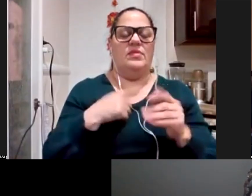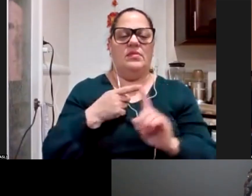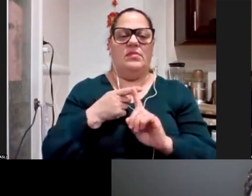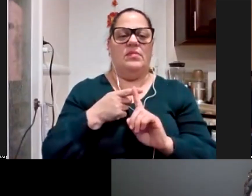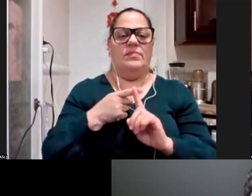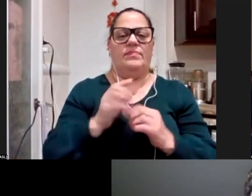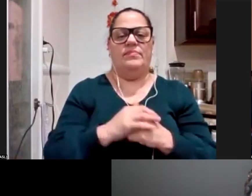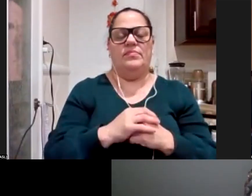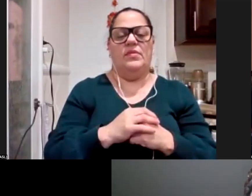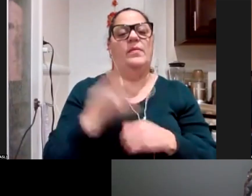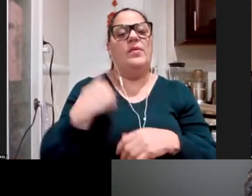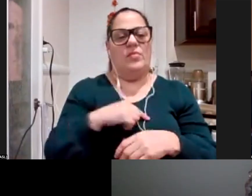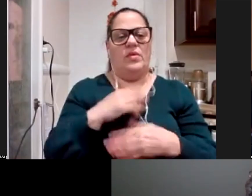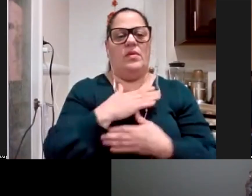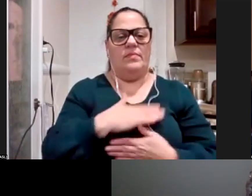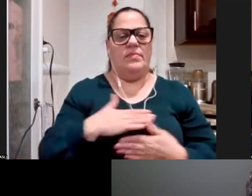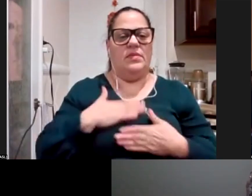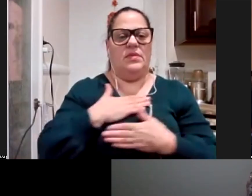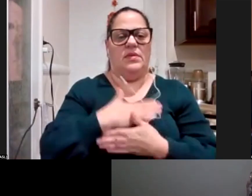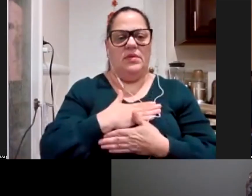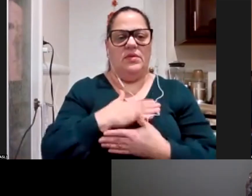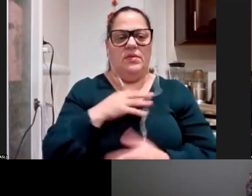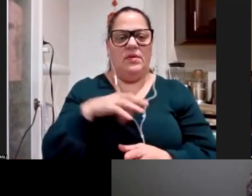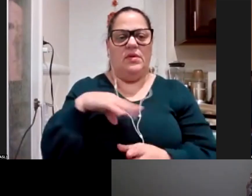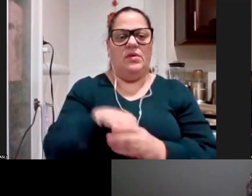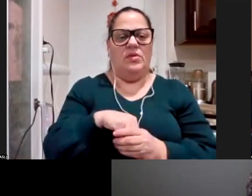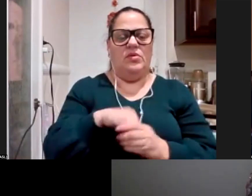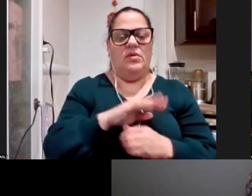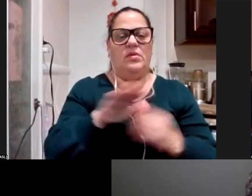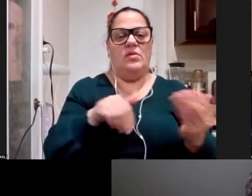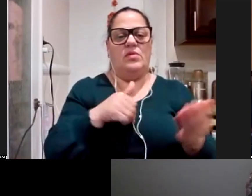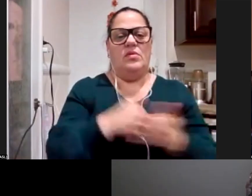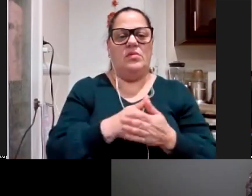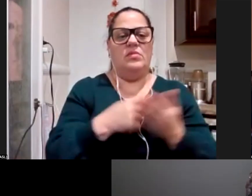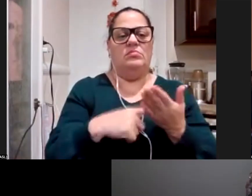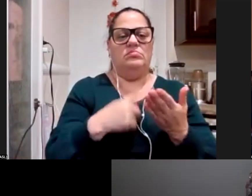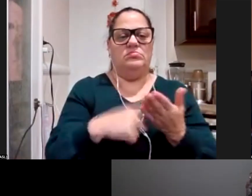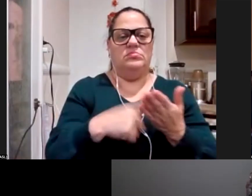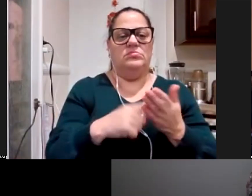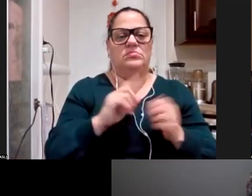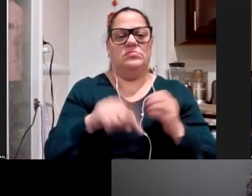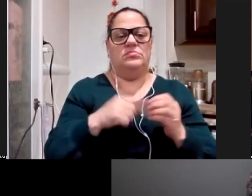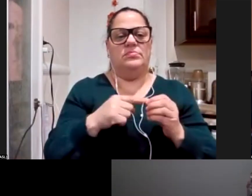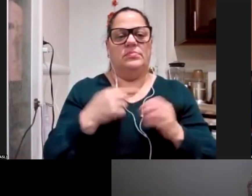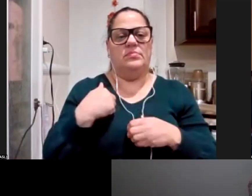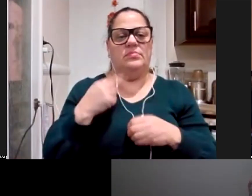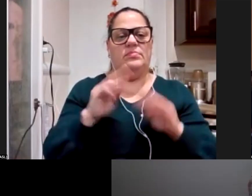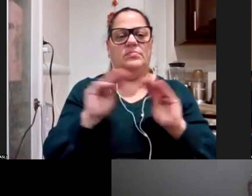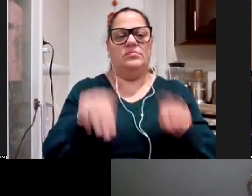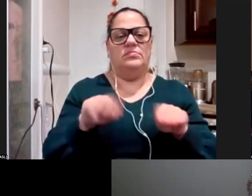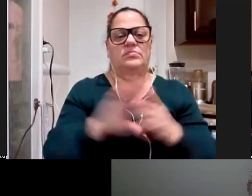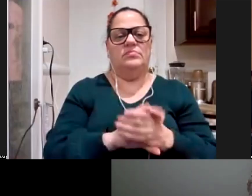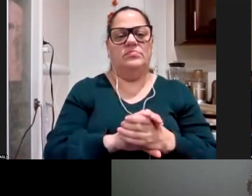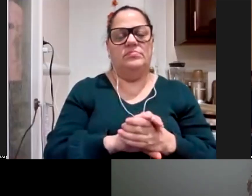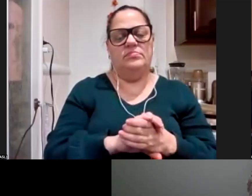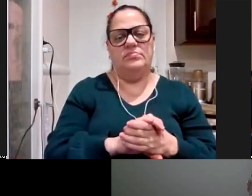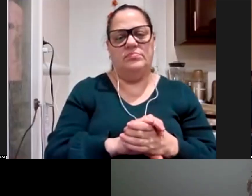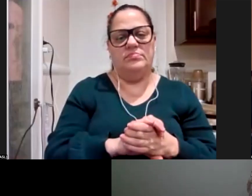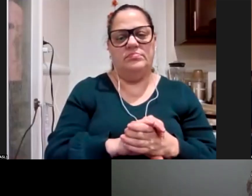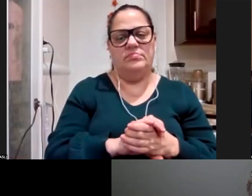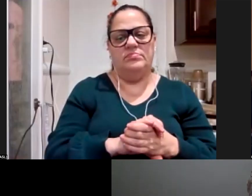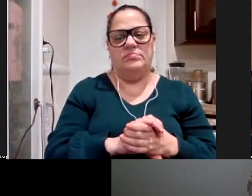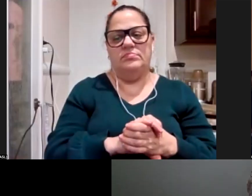Um, but we'd be pleased to be included in any and all conversations. But of course,